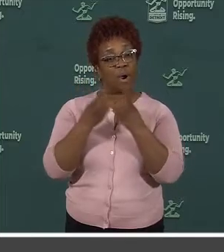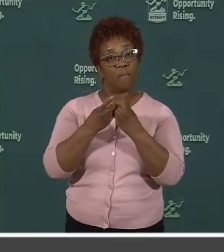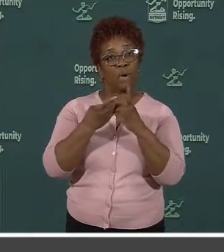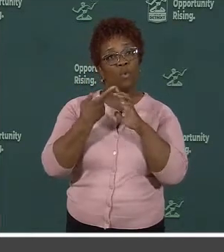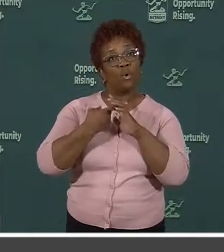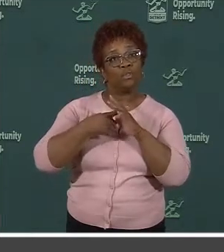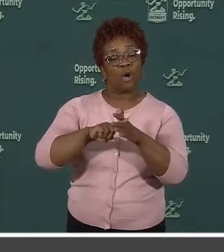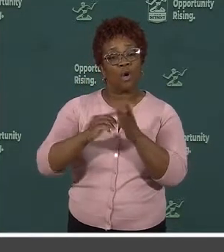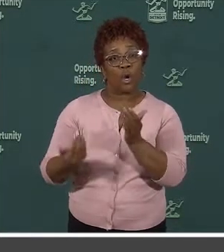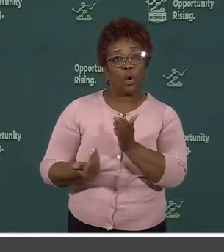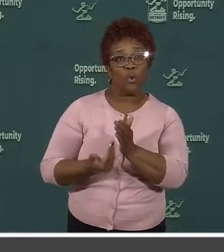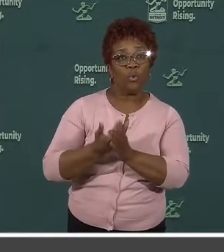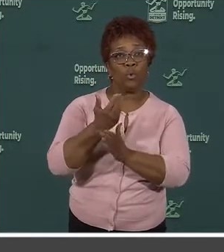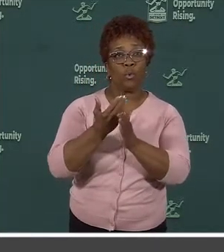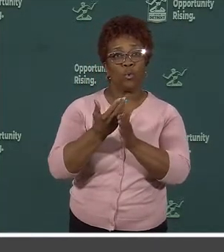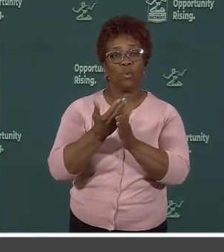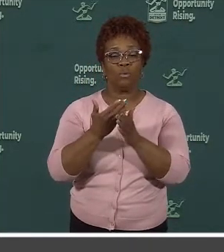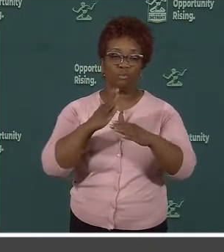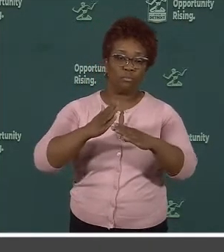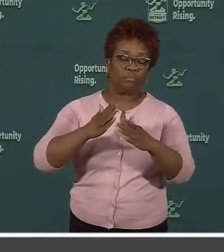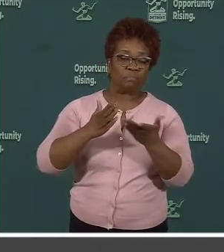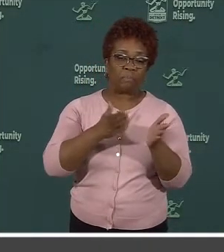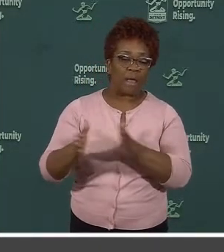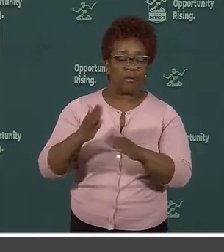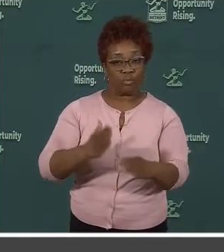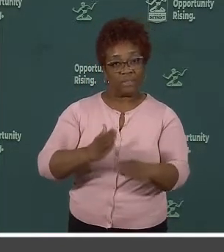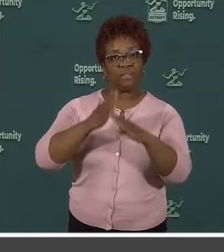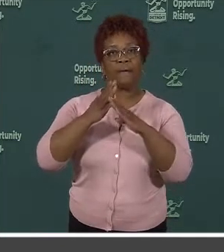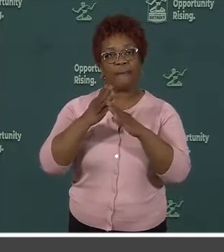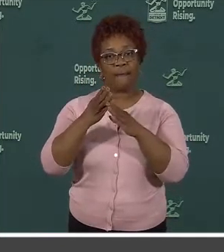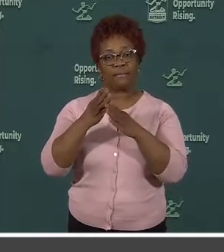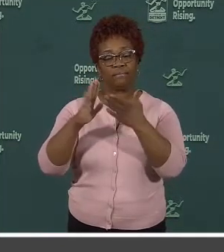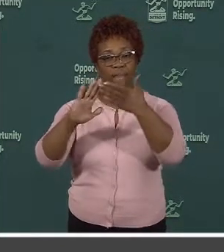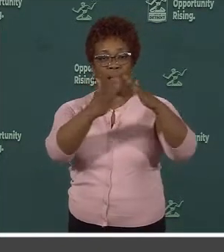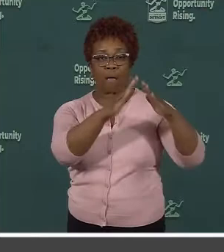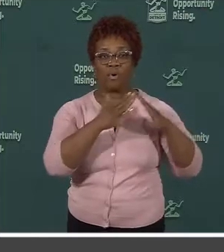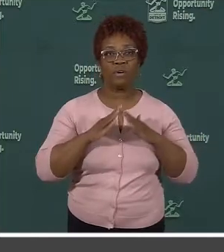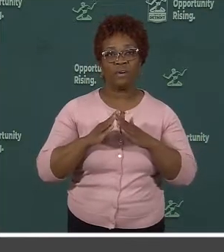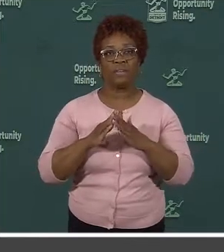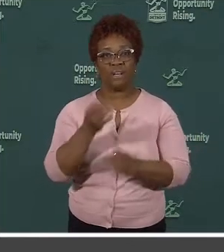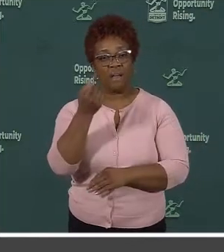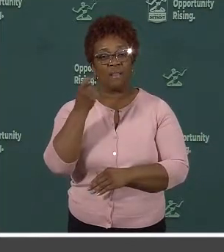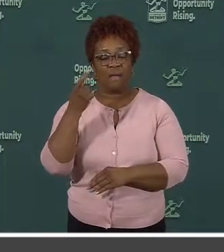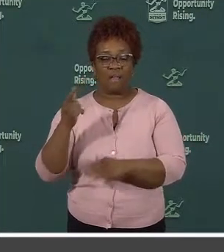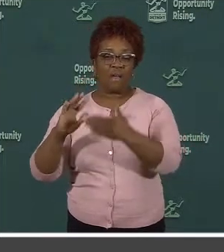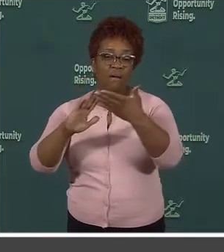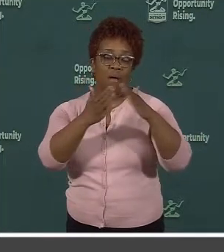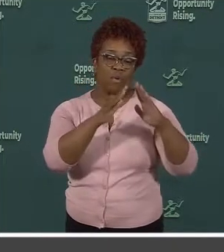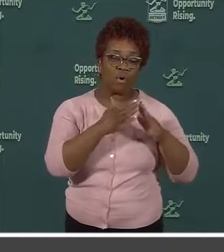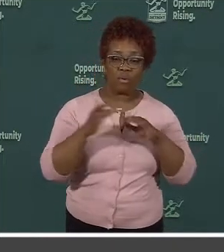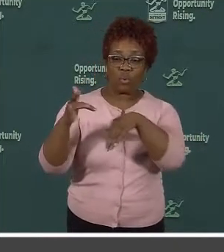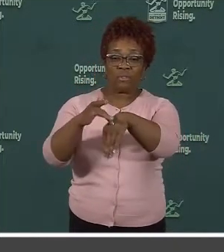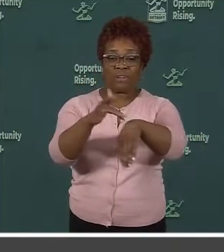START TO PROTECT OUR NEIGHBORS WE'RE GOING TO 11 NEIGHBORHOODS WITH UP TO SIX THOUSAND DOLLARS A HOUSE AGAIN THIS IS SOMETHING THAT COUNCIL MEMBER LETICIA